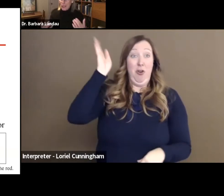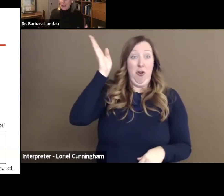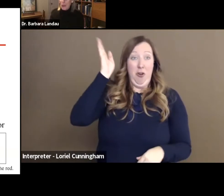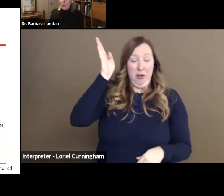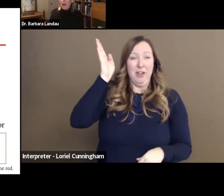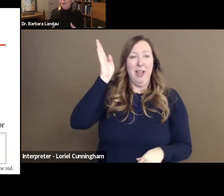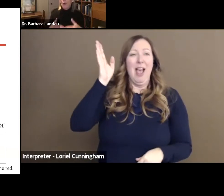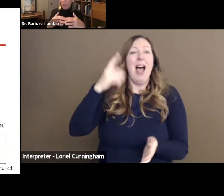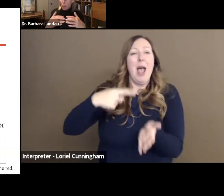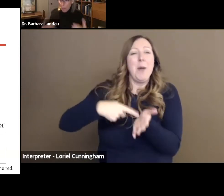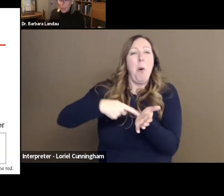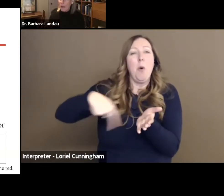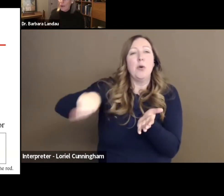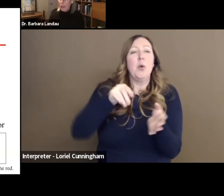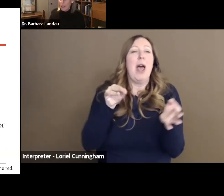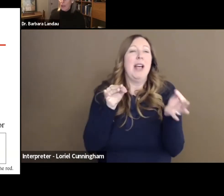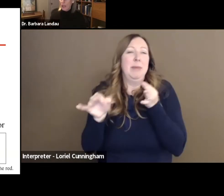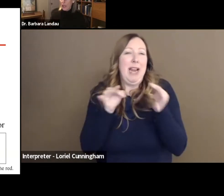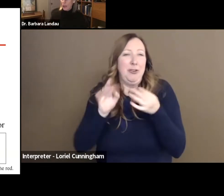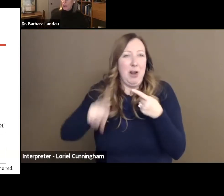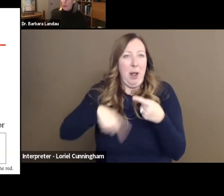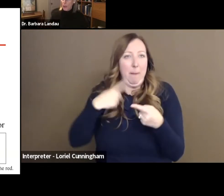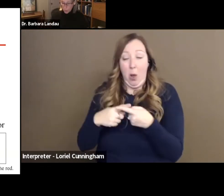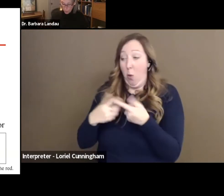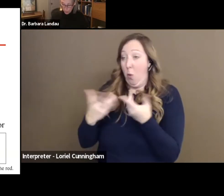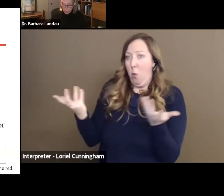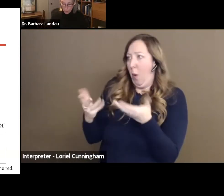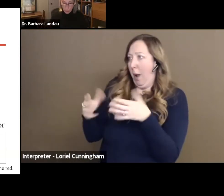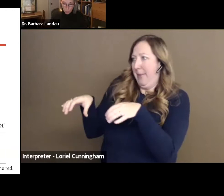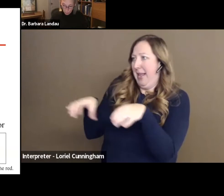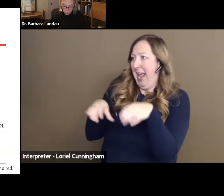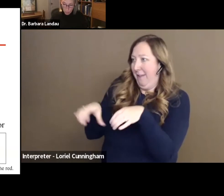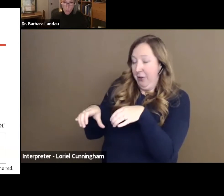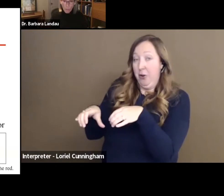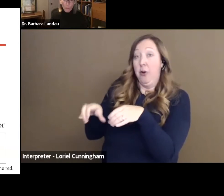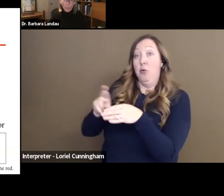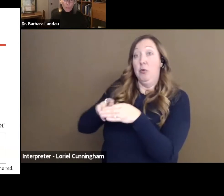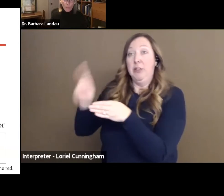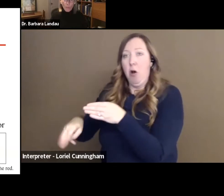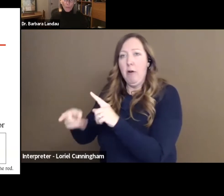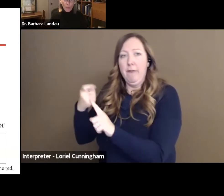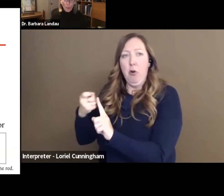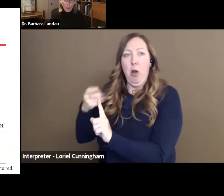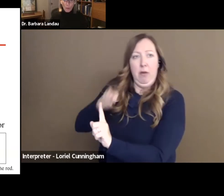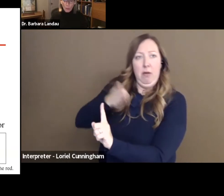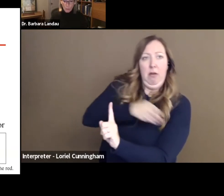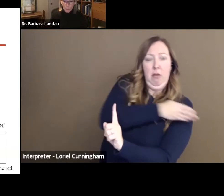terms of what the behavior is that's actually produced by these individuals